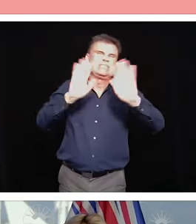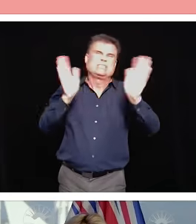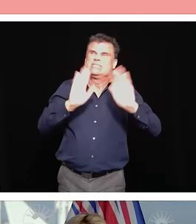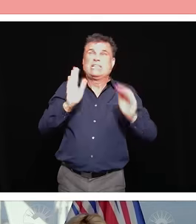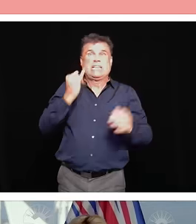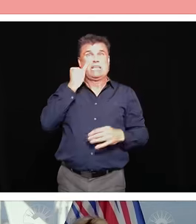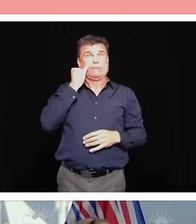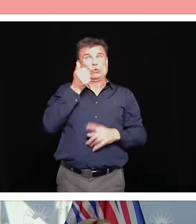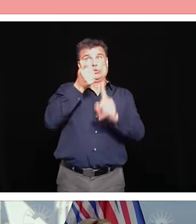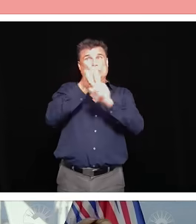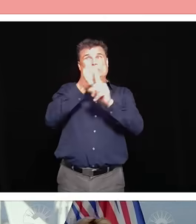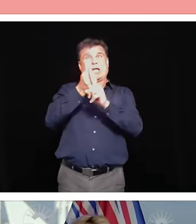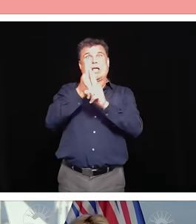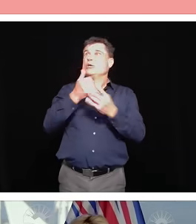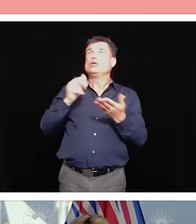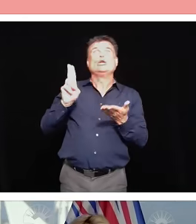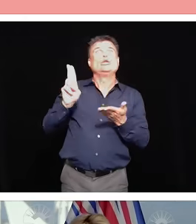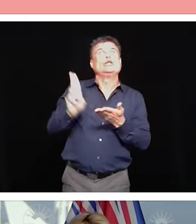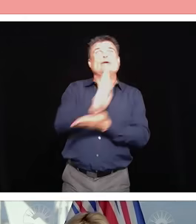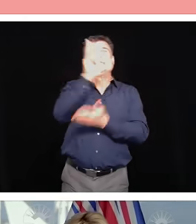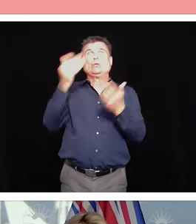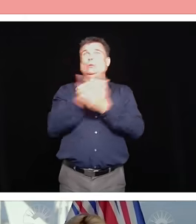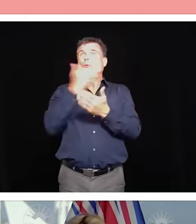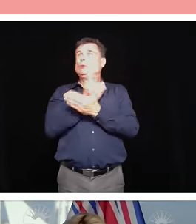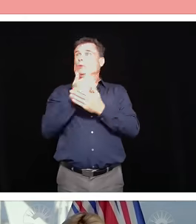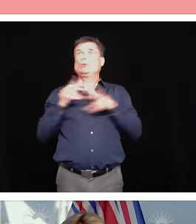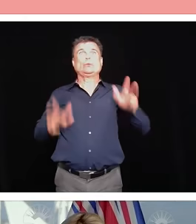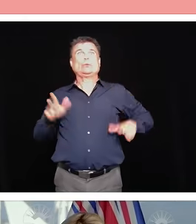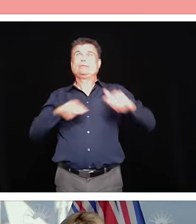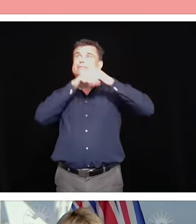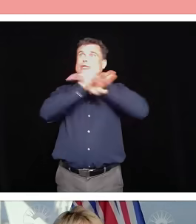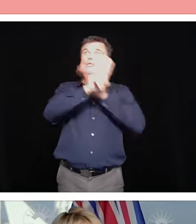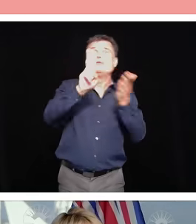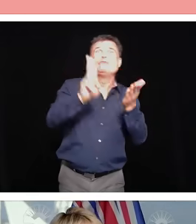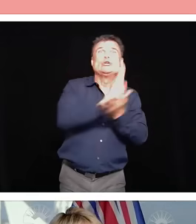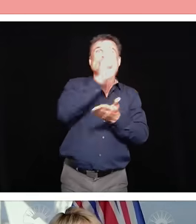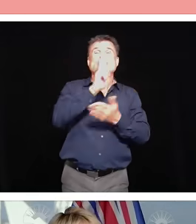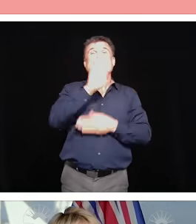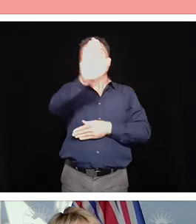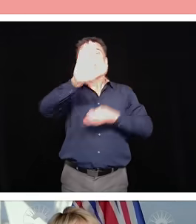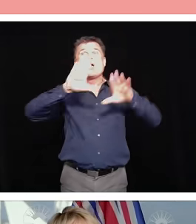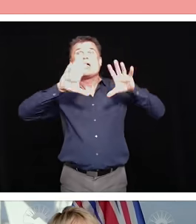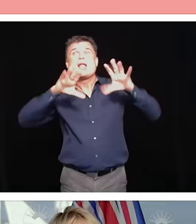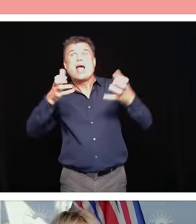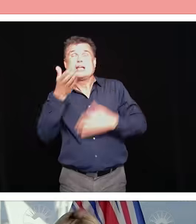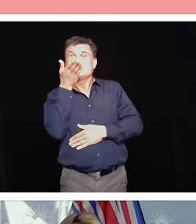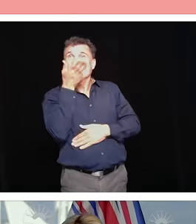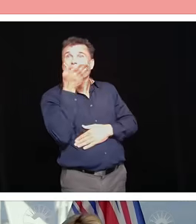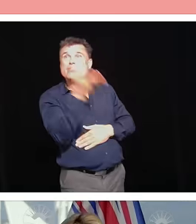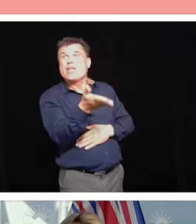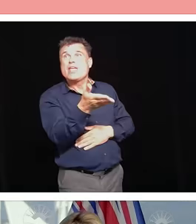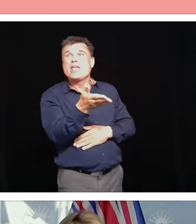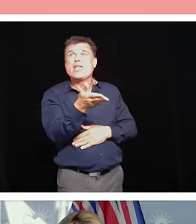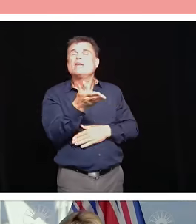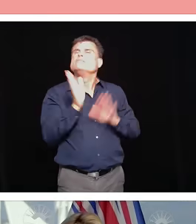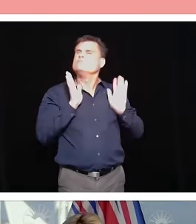Meaning we are picking up people in our community who are positive and that most of the people with symptoms do not have